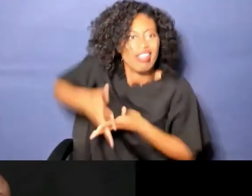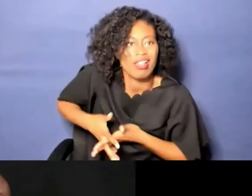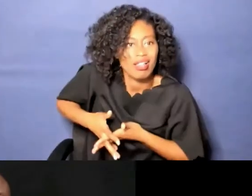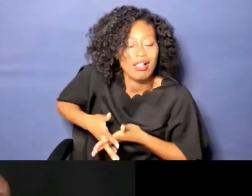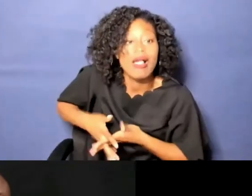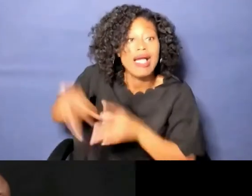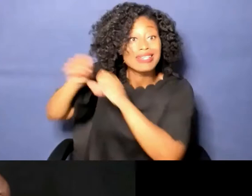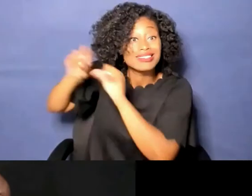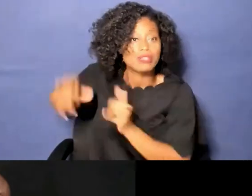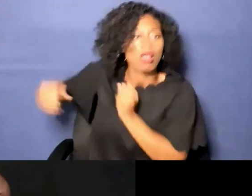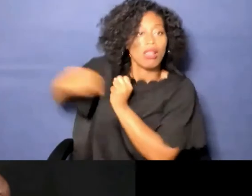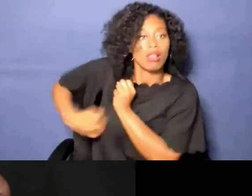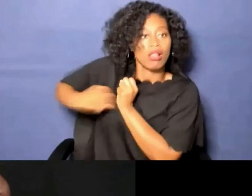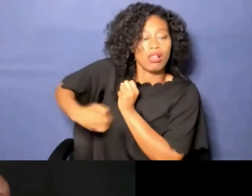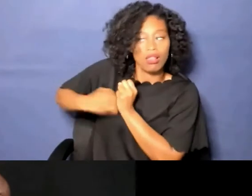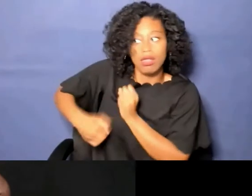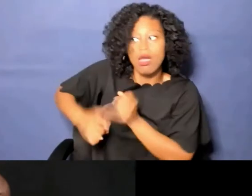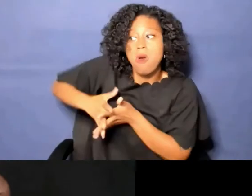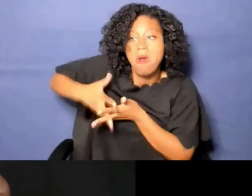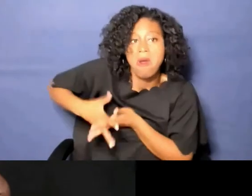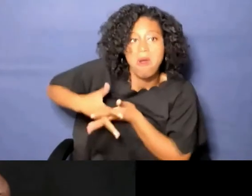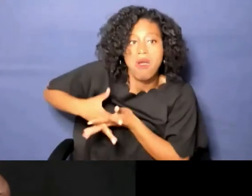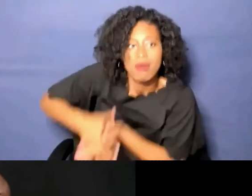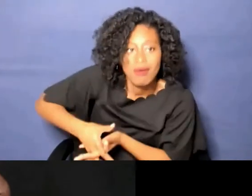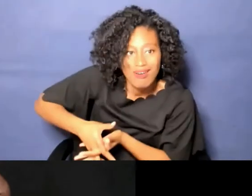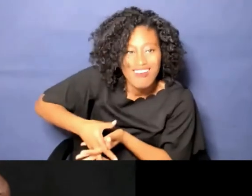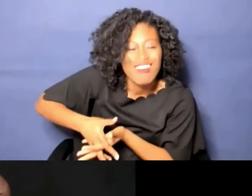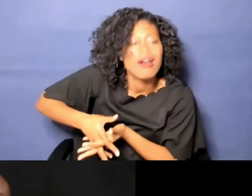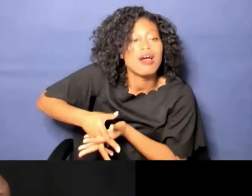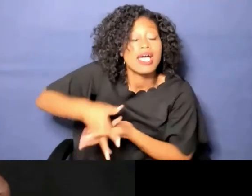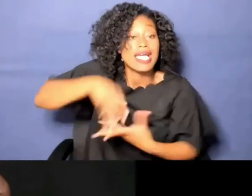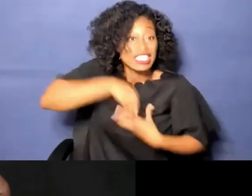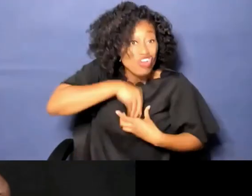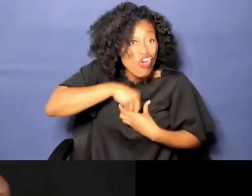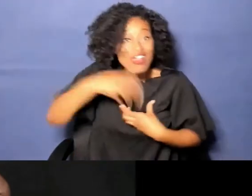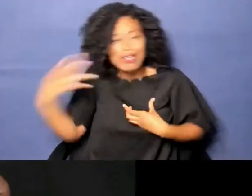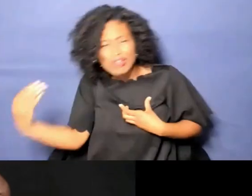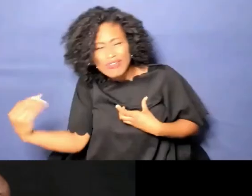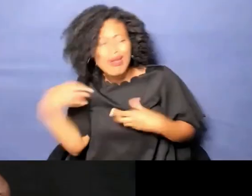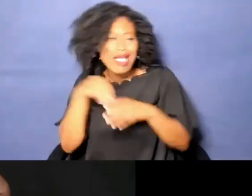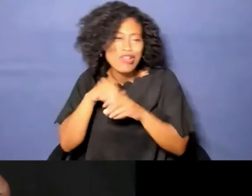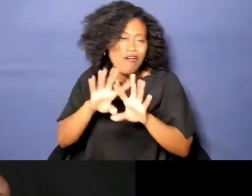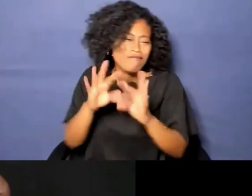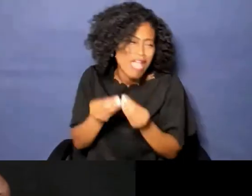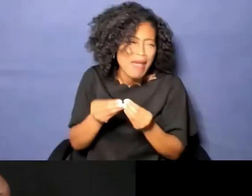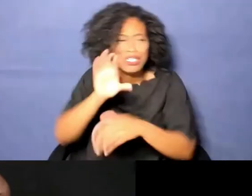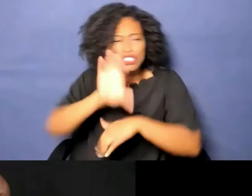And externally, in our trusted institutions like family, churches, and also